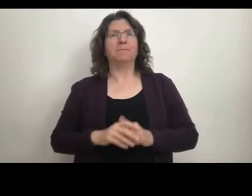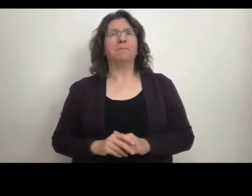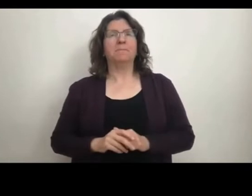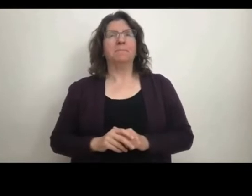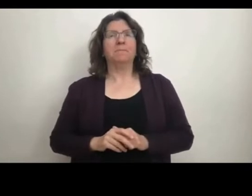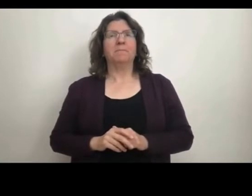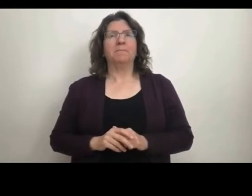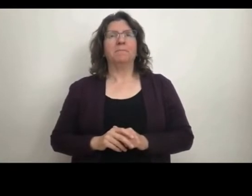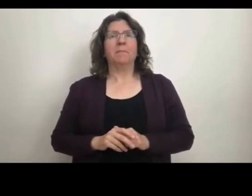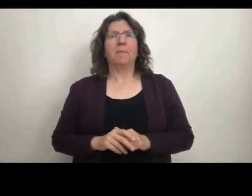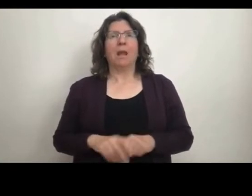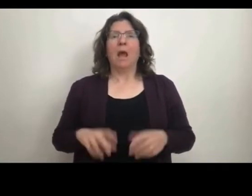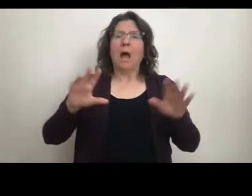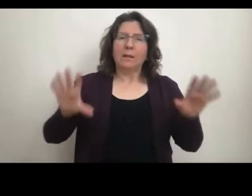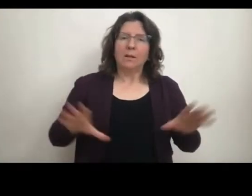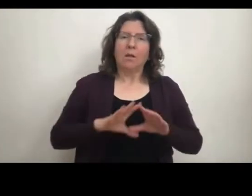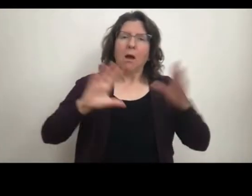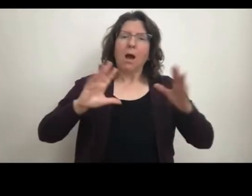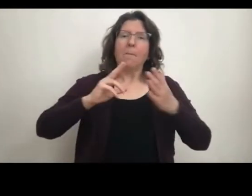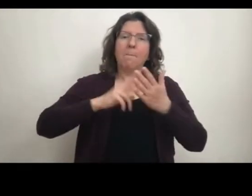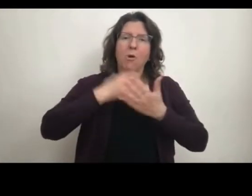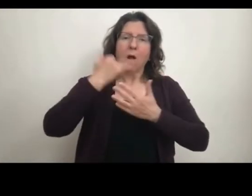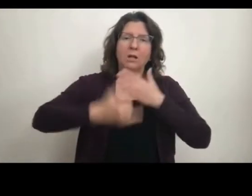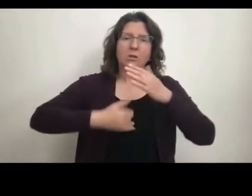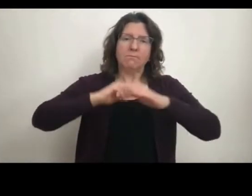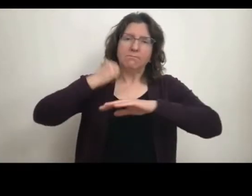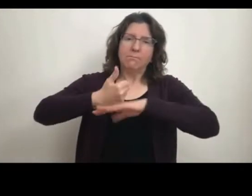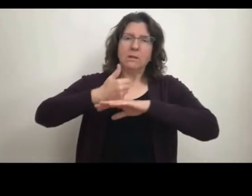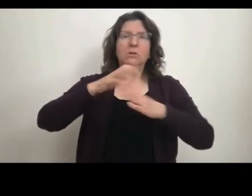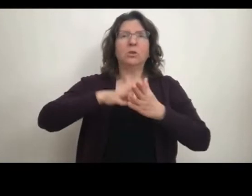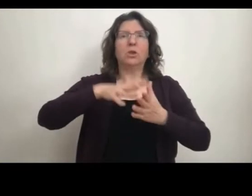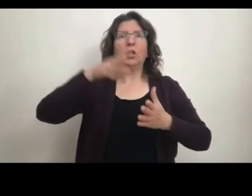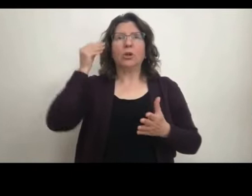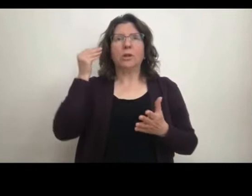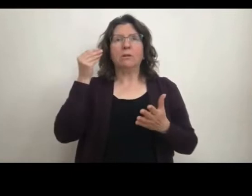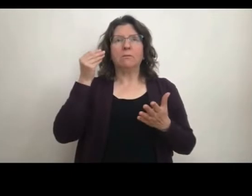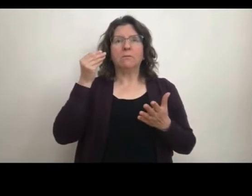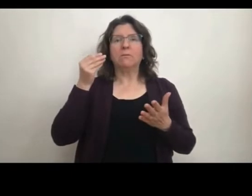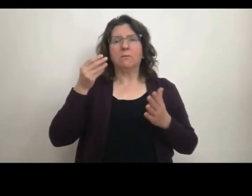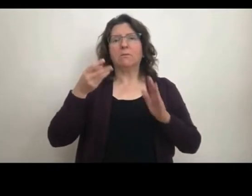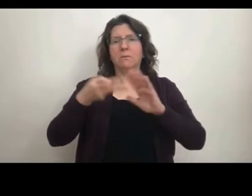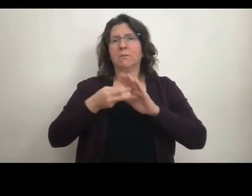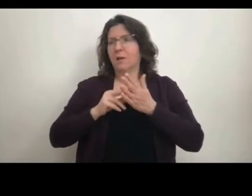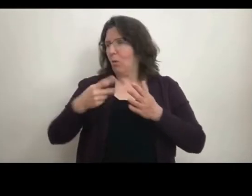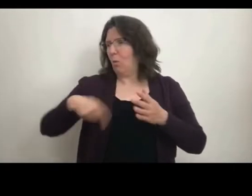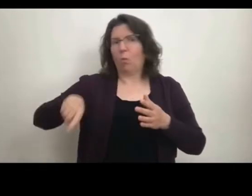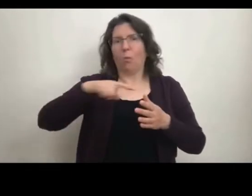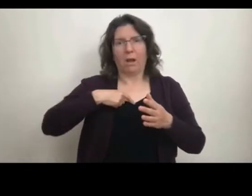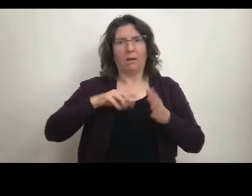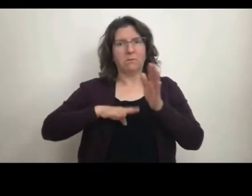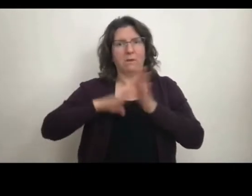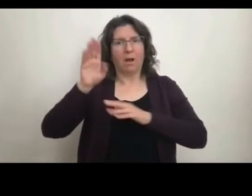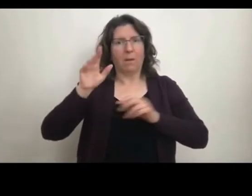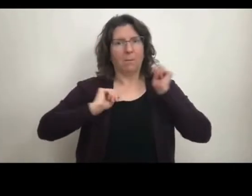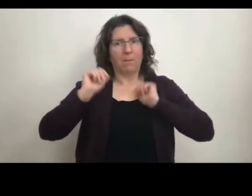I did a number of project-based activities to guide the learning.